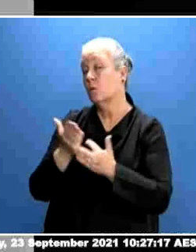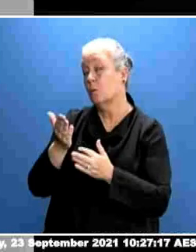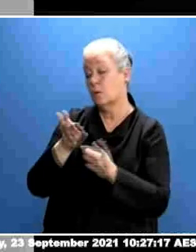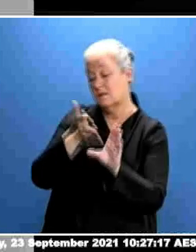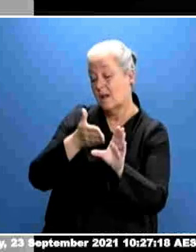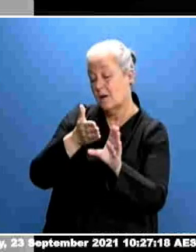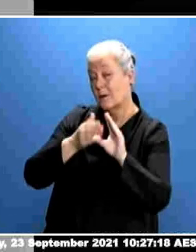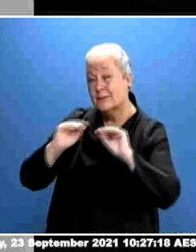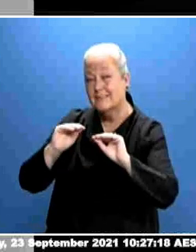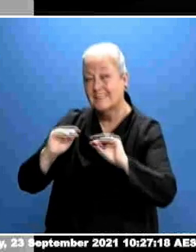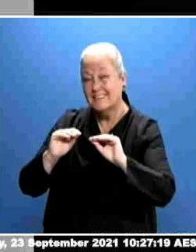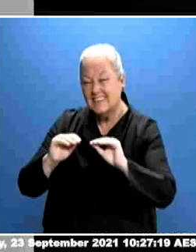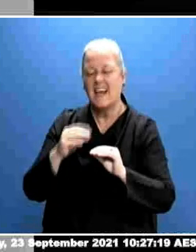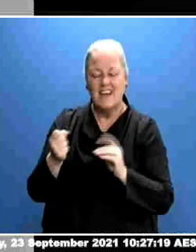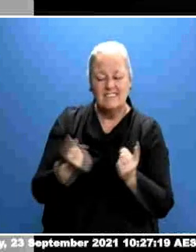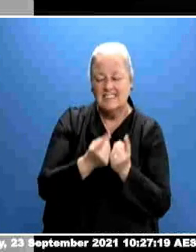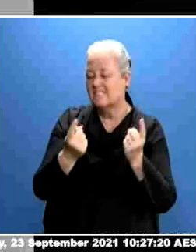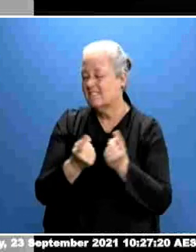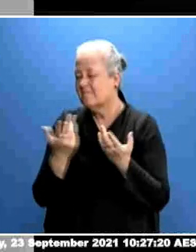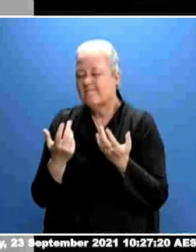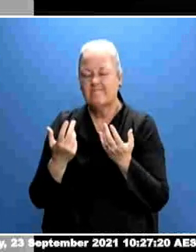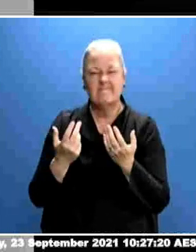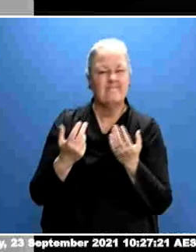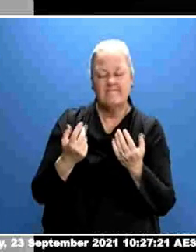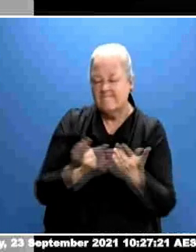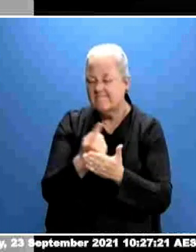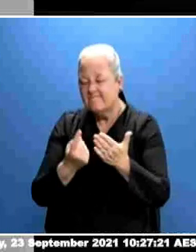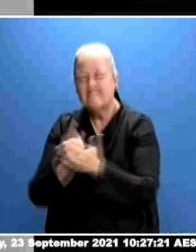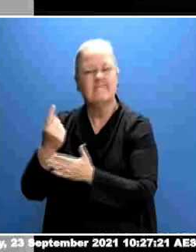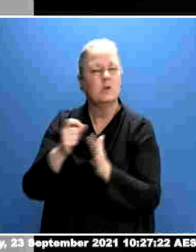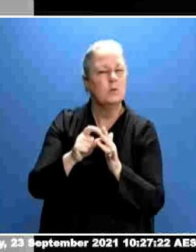of various activities and discussions with our staff and our education officer,